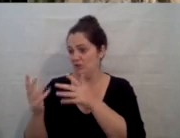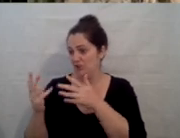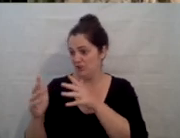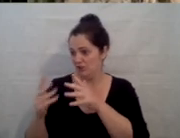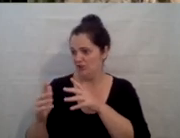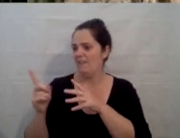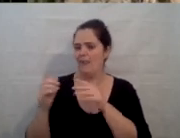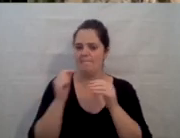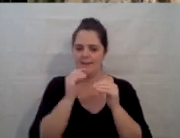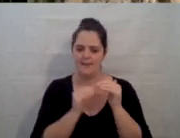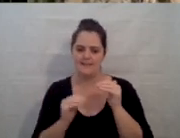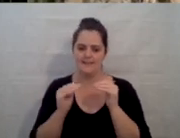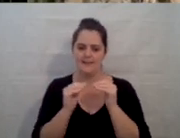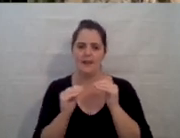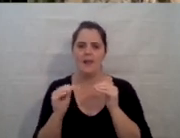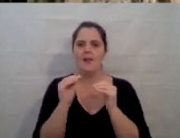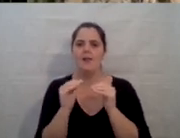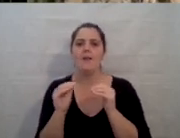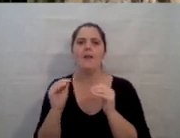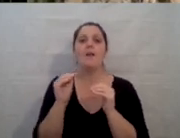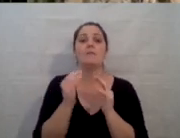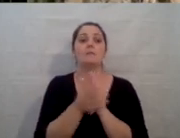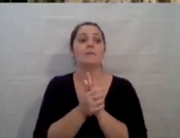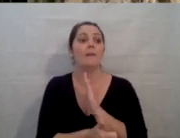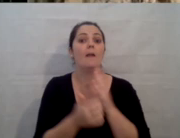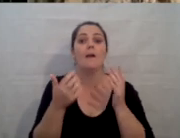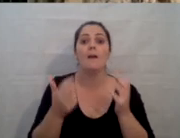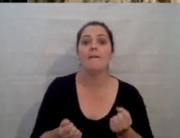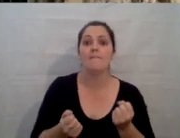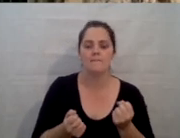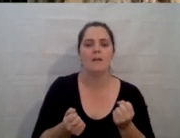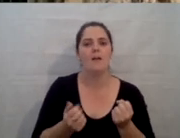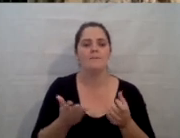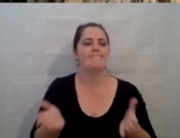their way up where they had enough skill that they were allowed to draw from the live model.